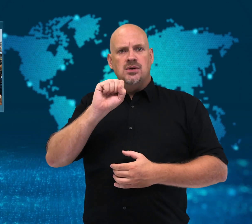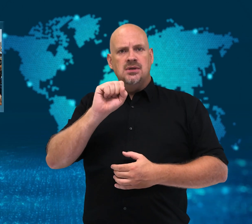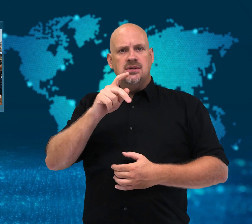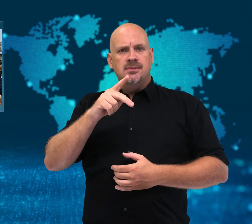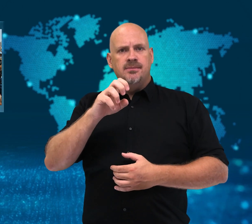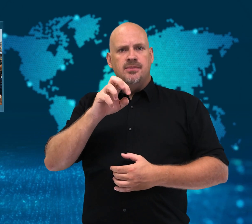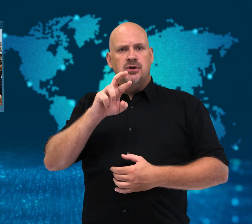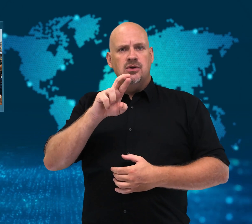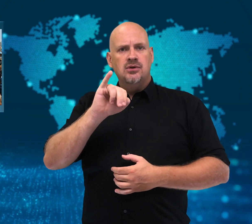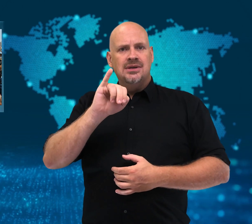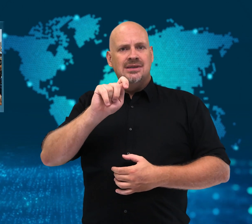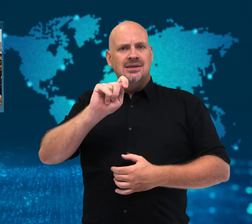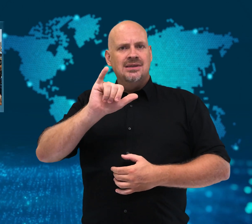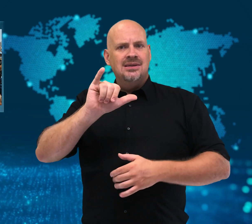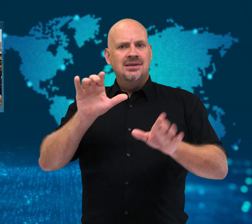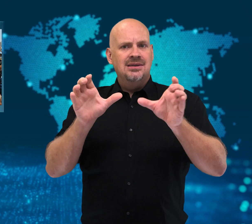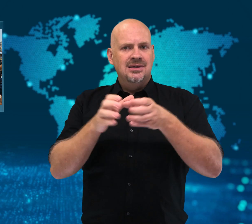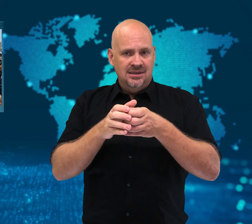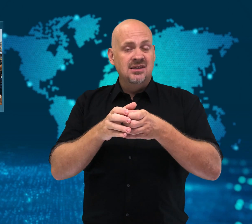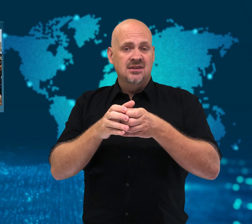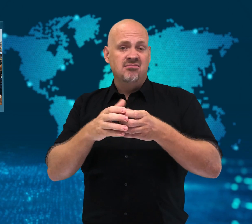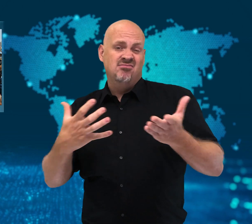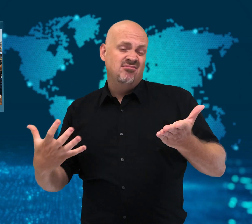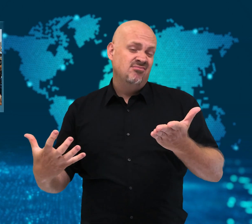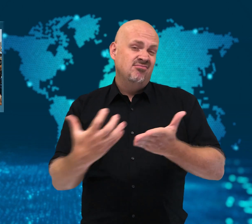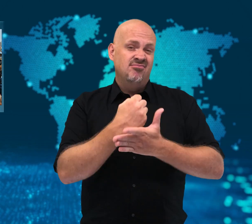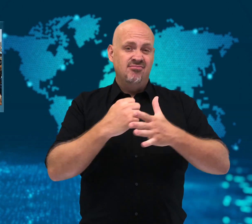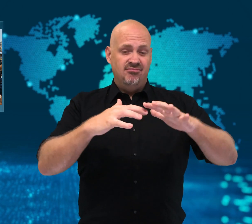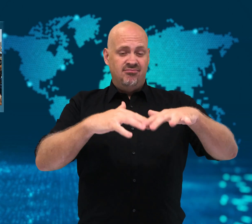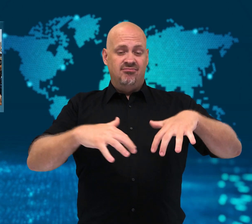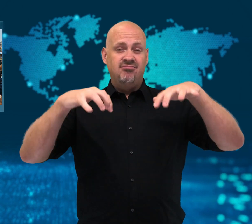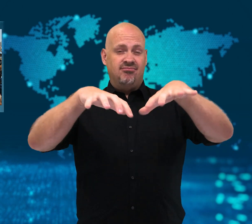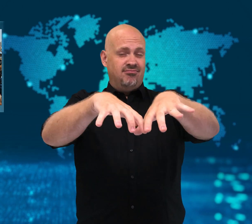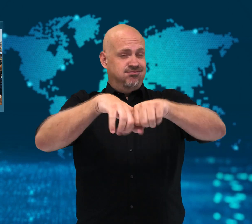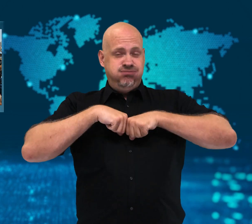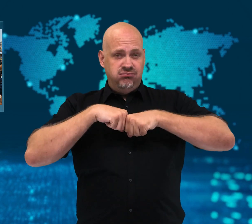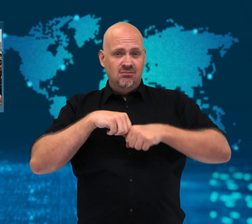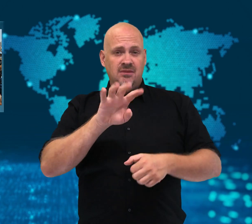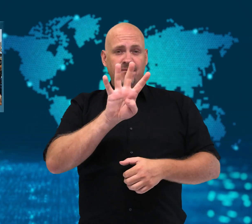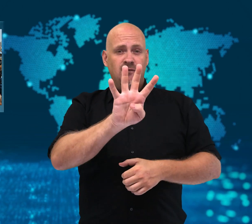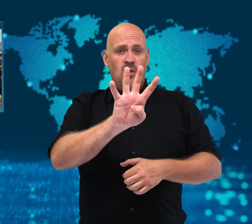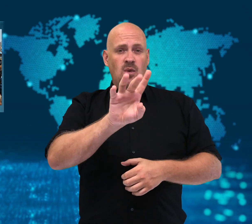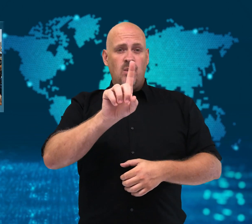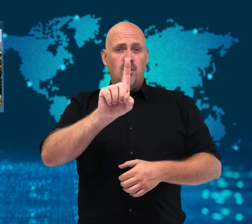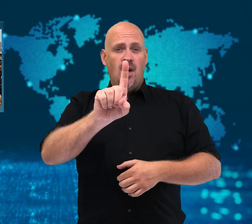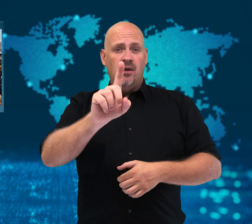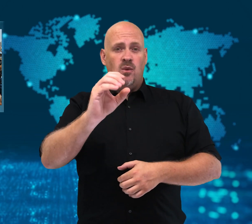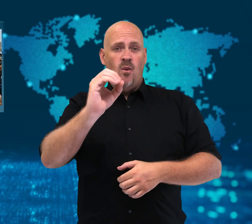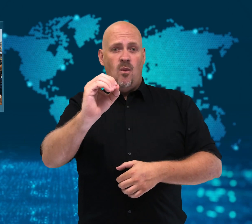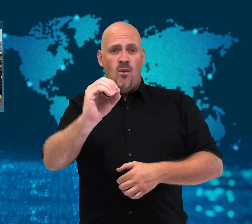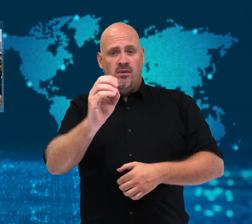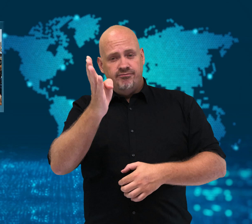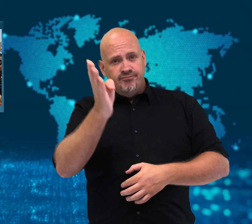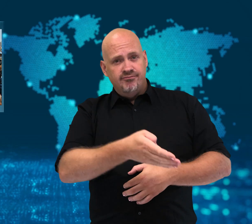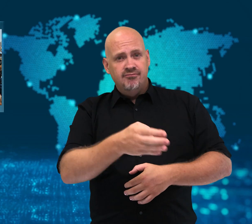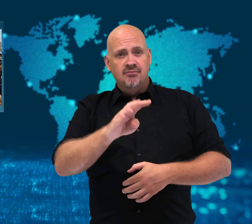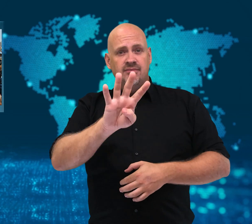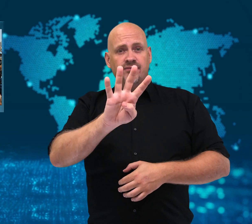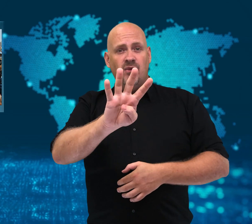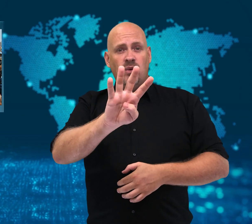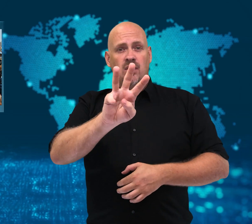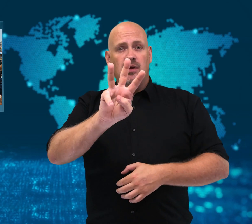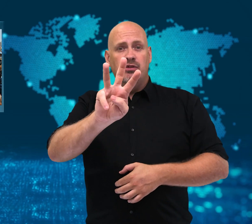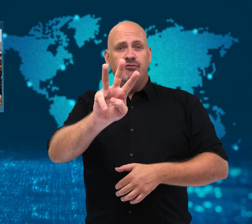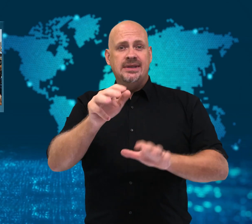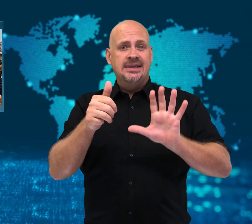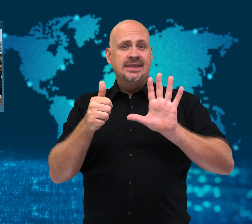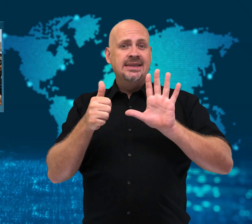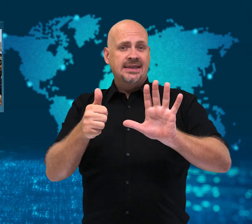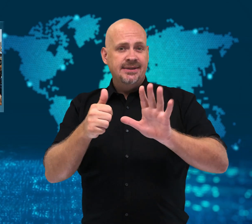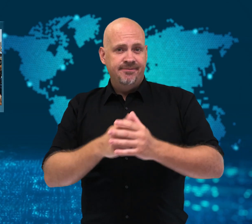Prime Minister Abiy Ahmed and his Prosperity Party won 410 of 436